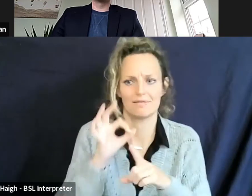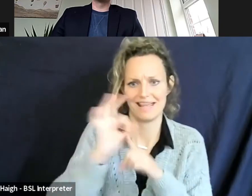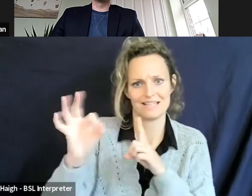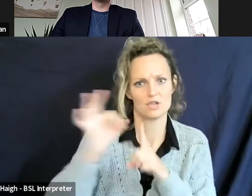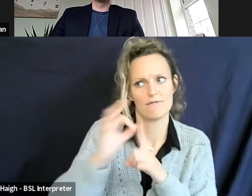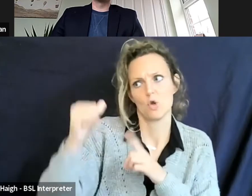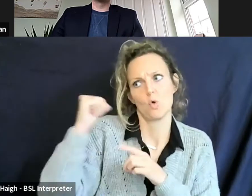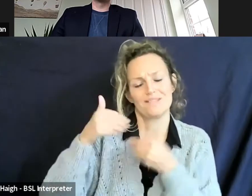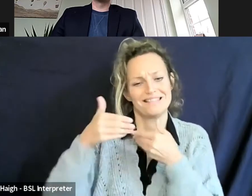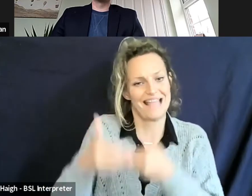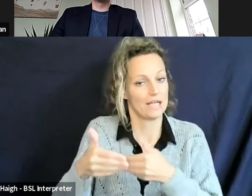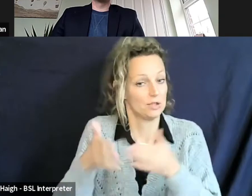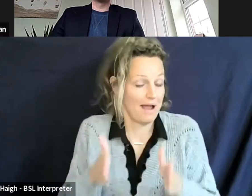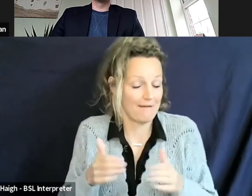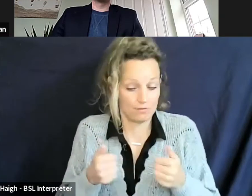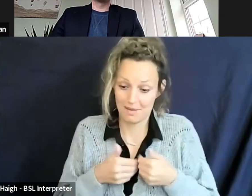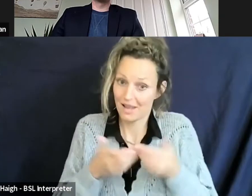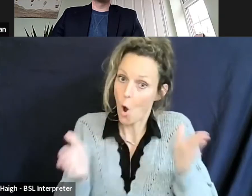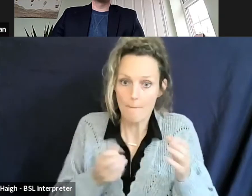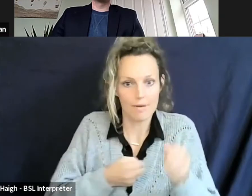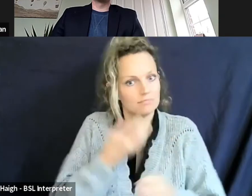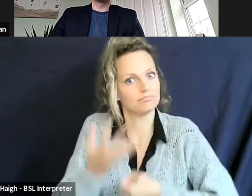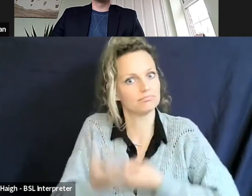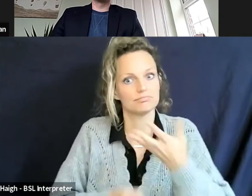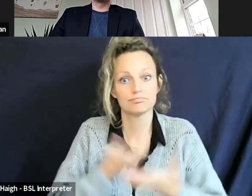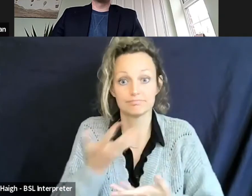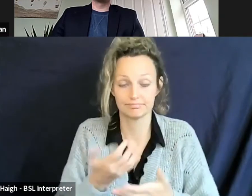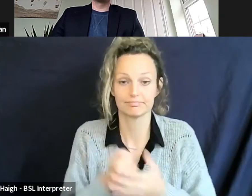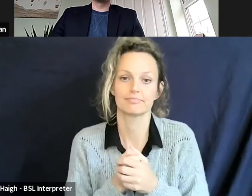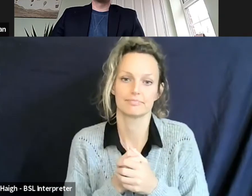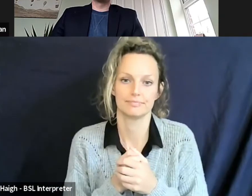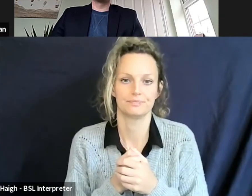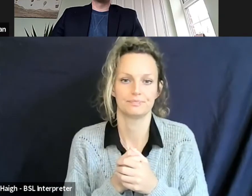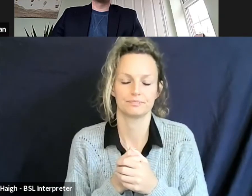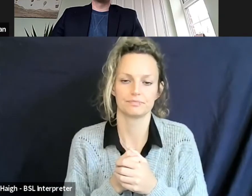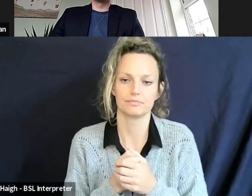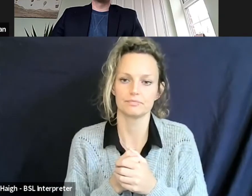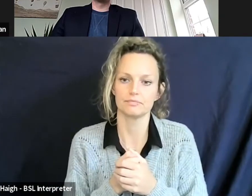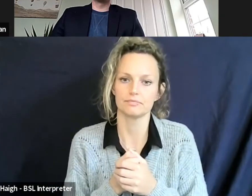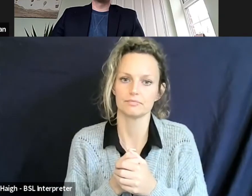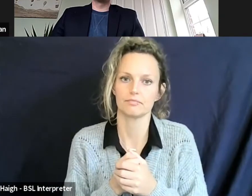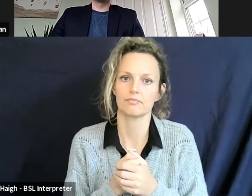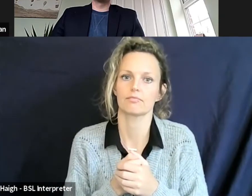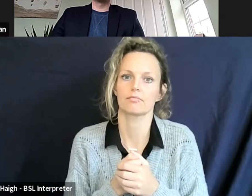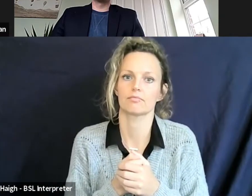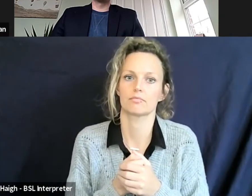Because as Morgan said, there are so many adjustments that can be made at the interview and application stage. There's so much out there to support you.